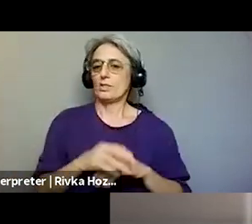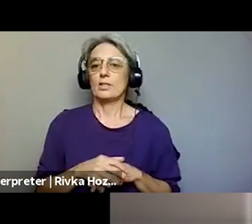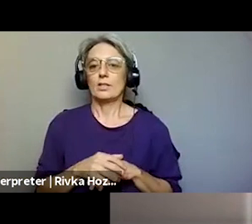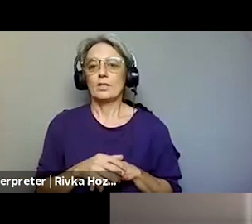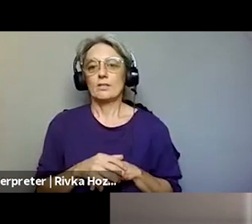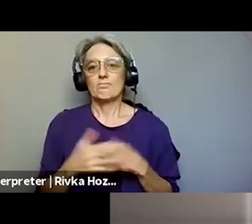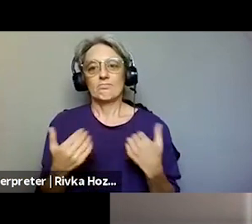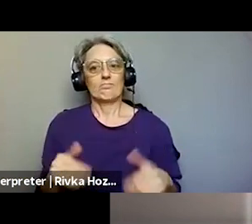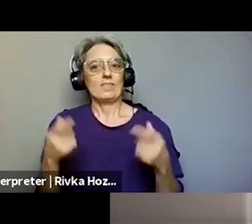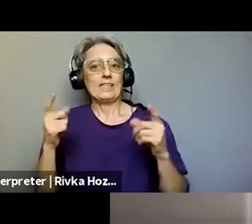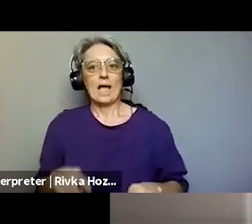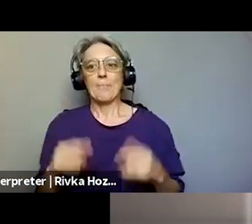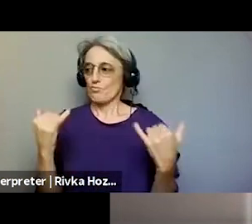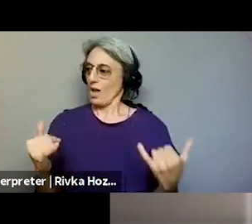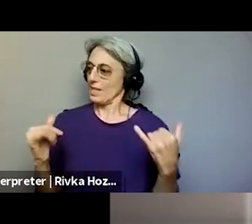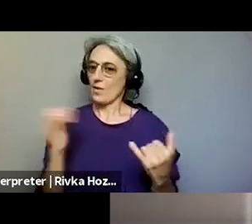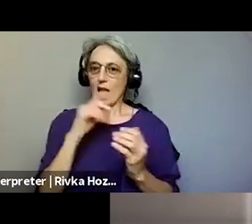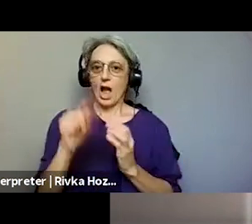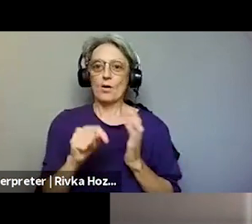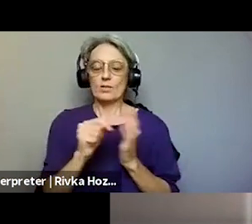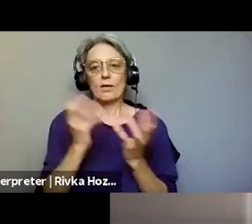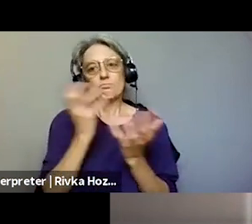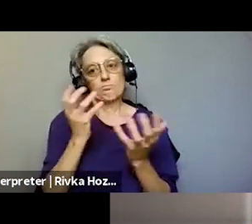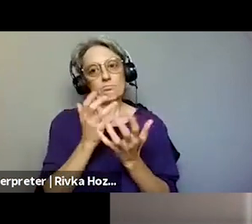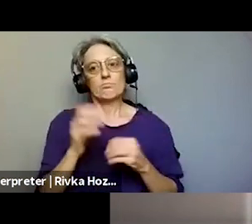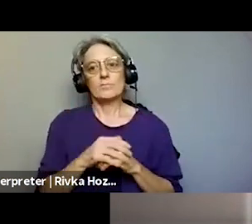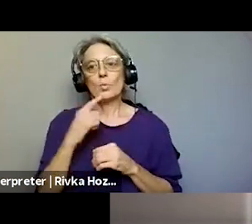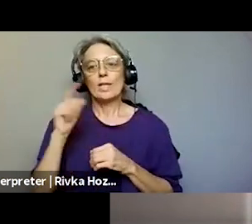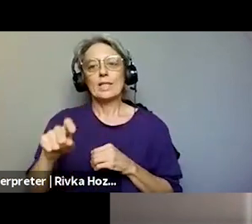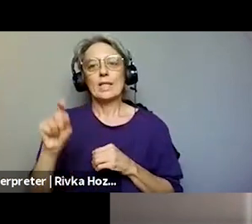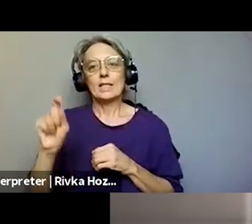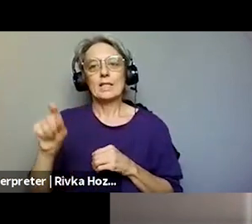So I think there is this need for example of training child welfare professionals